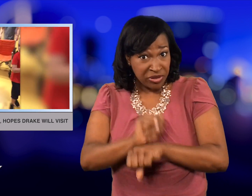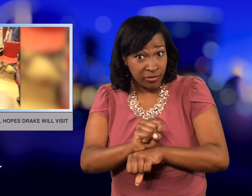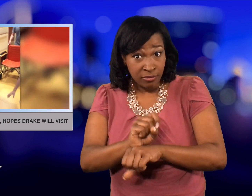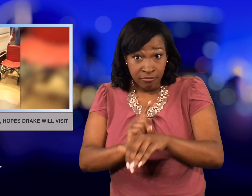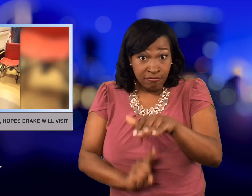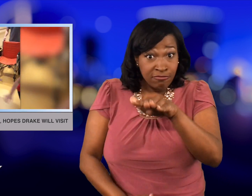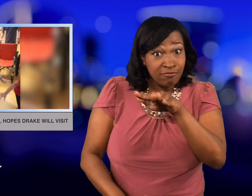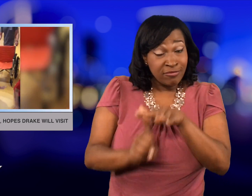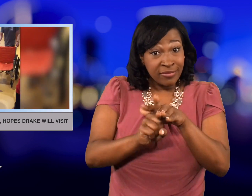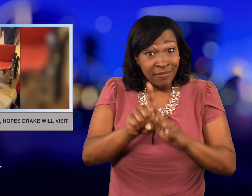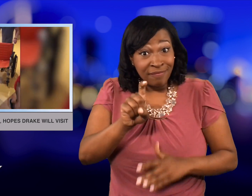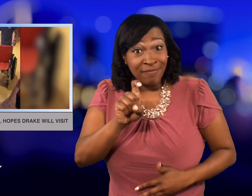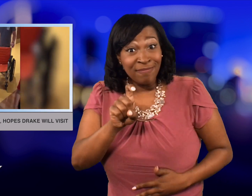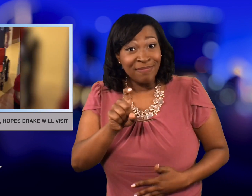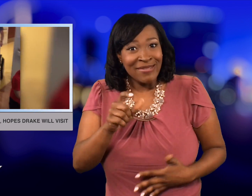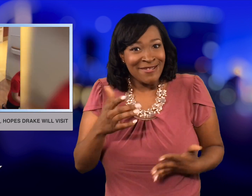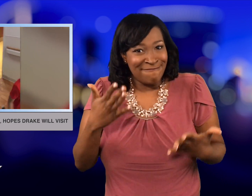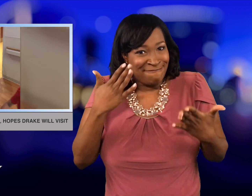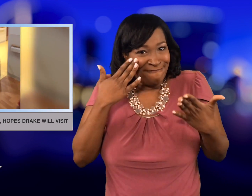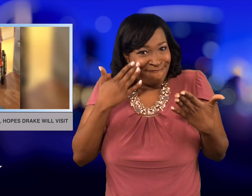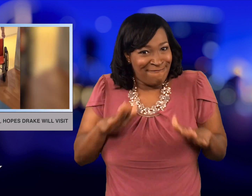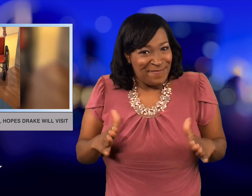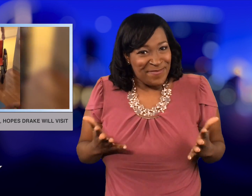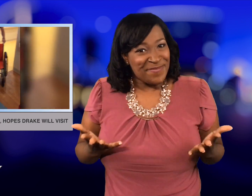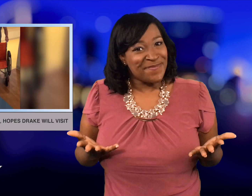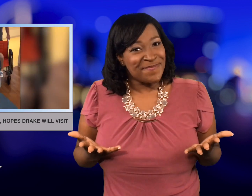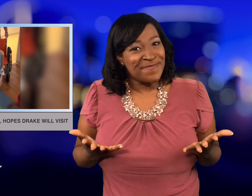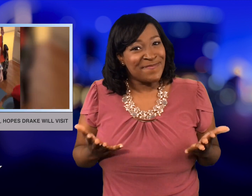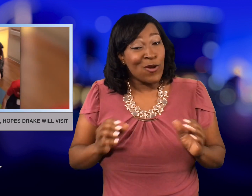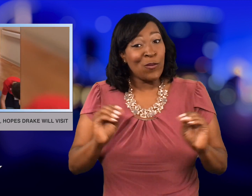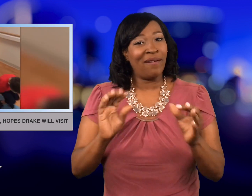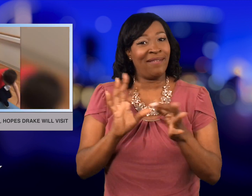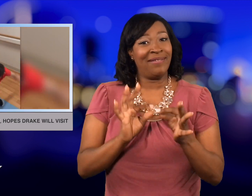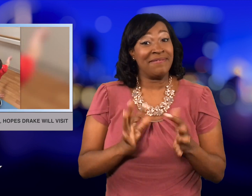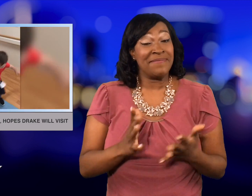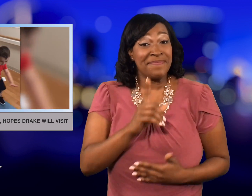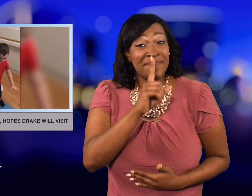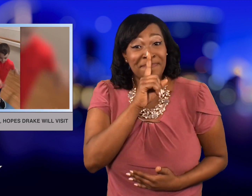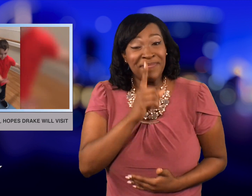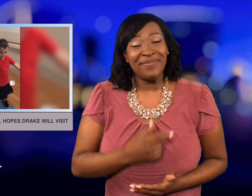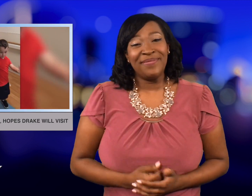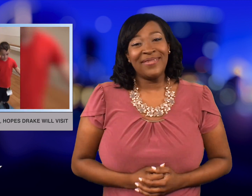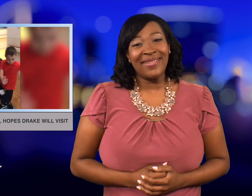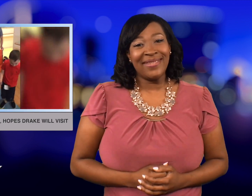No word yet on whether Drake has accepted Sophia's birthday party invitation.